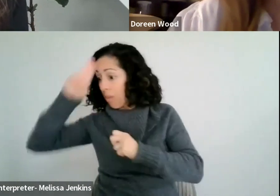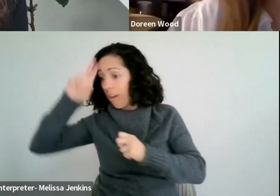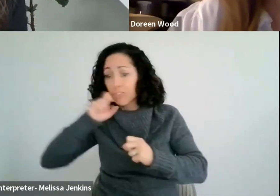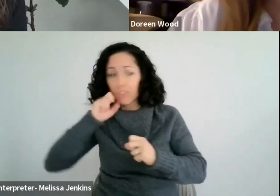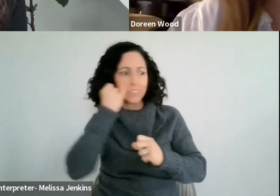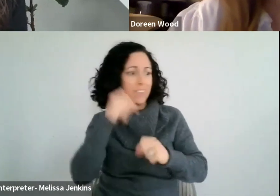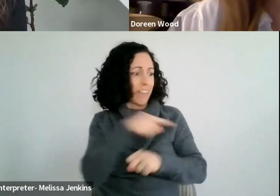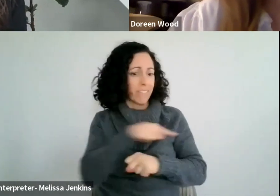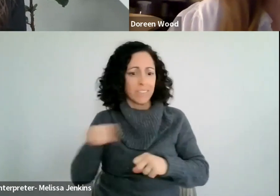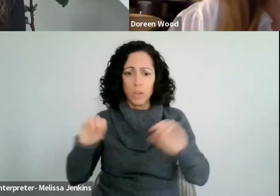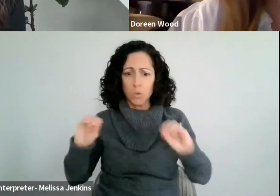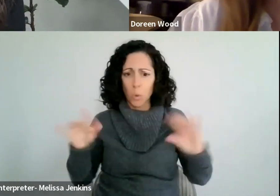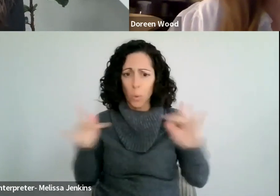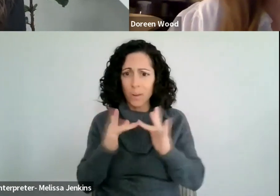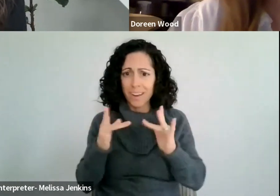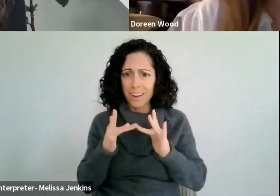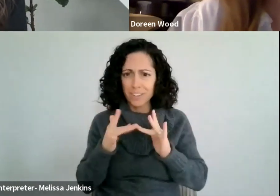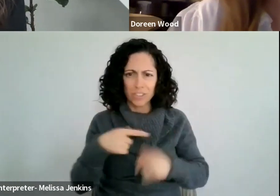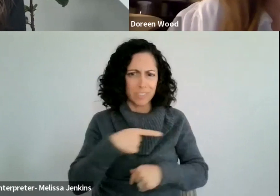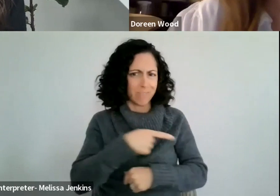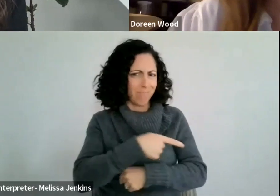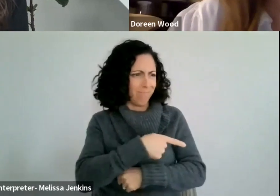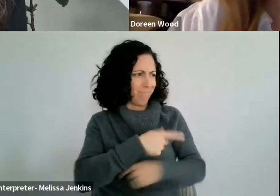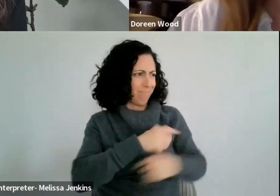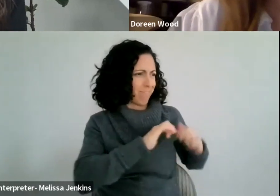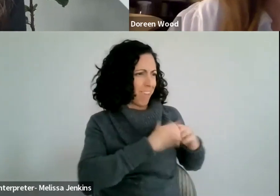Put simply, research cannot happen without you.